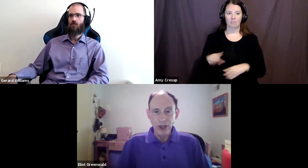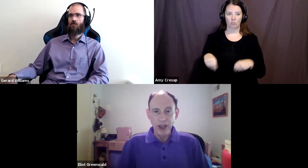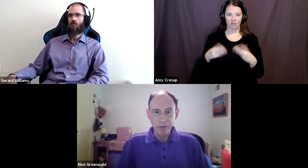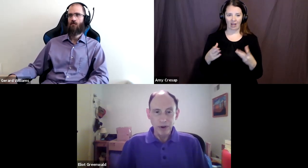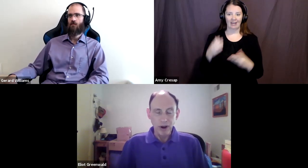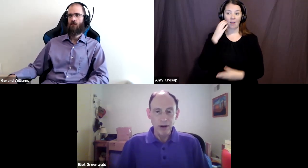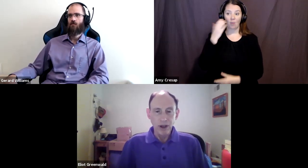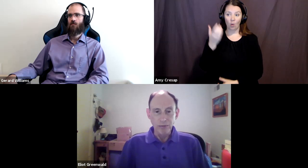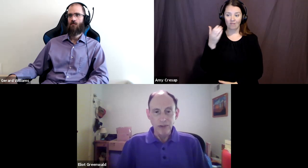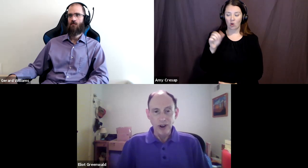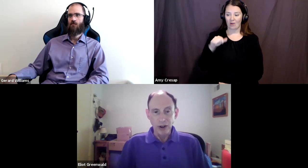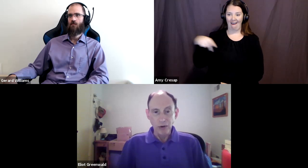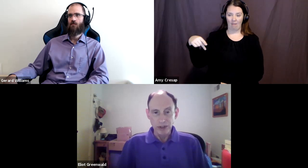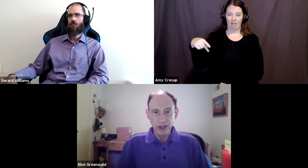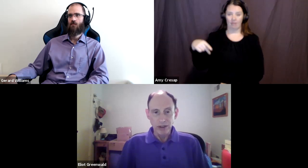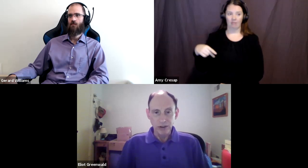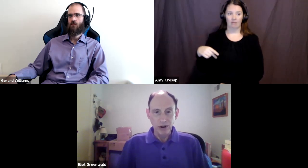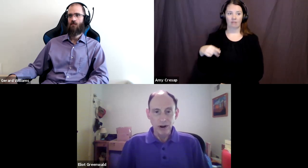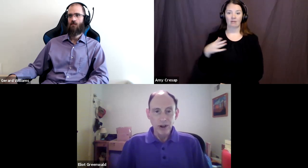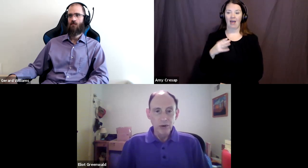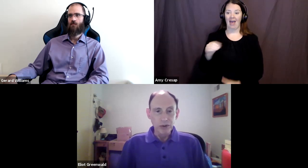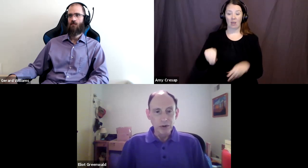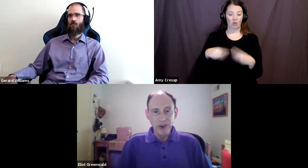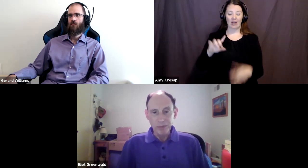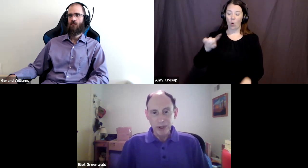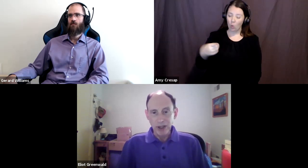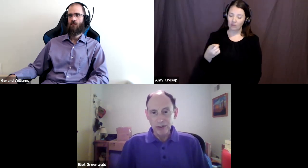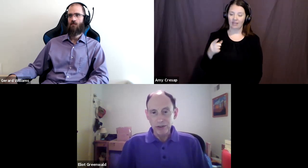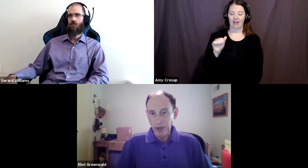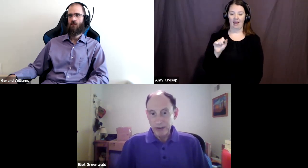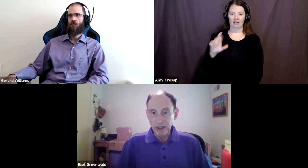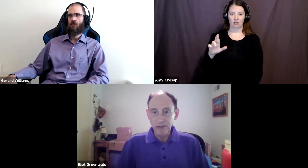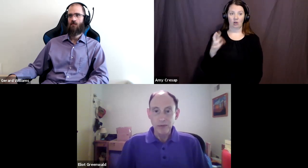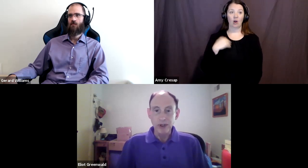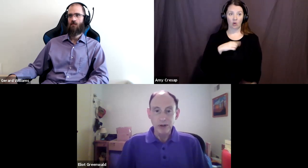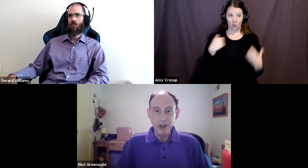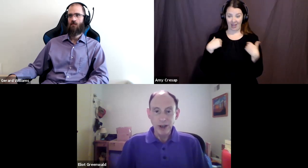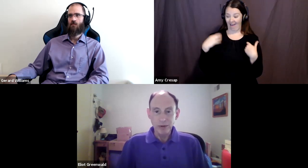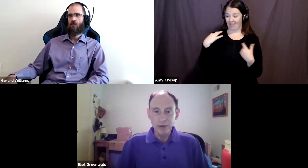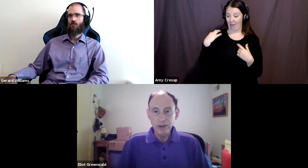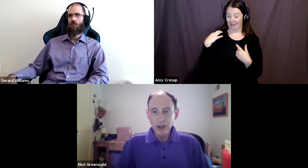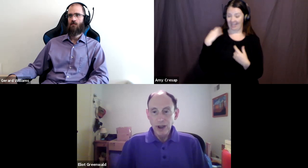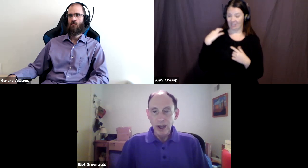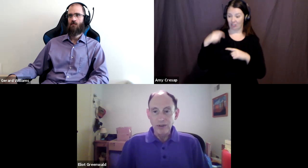phone app. We do have application pending from InnoCaption